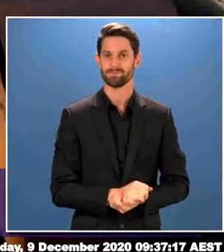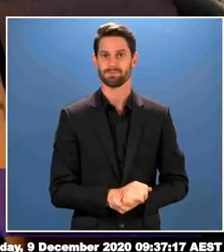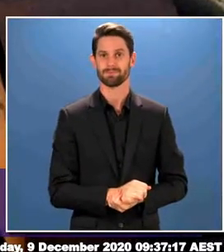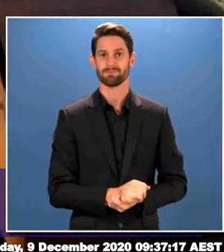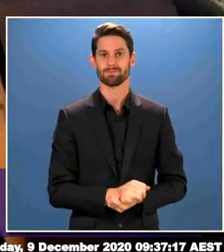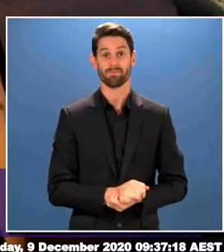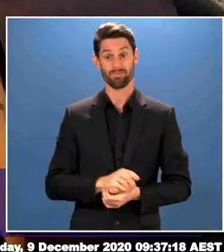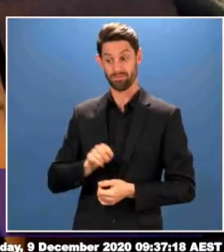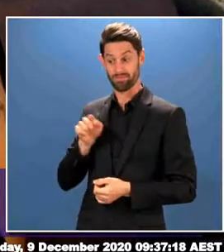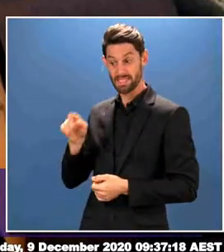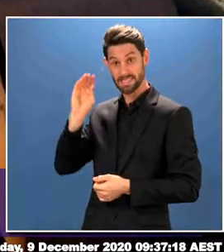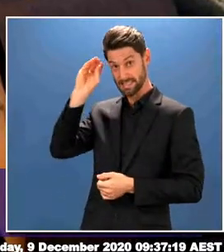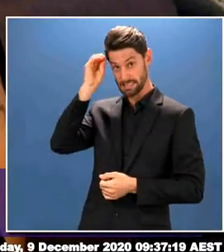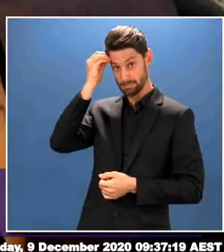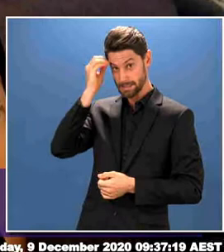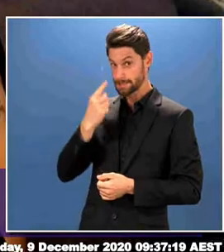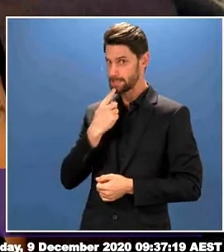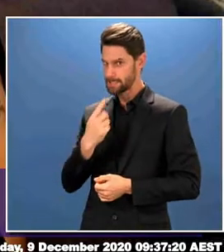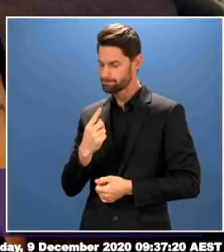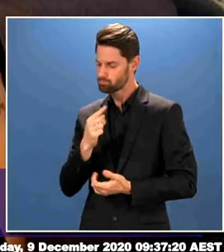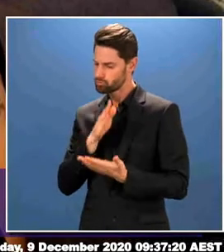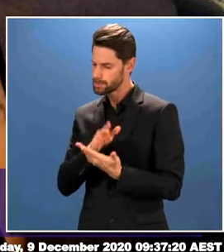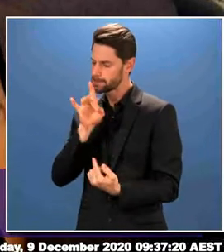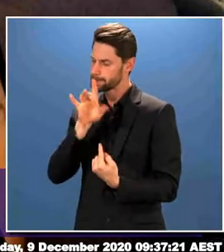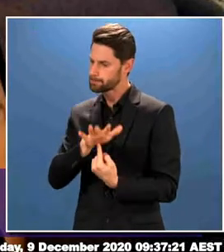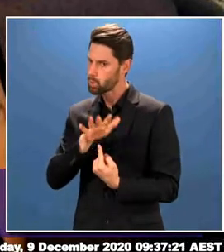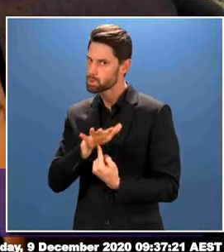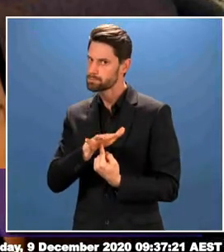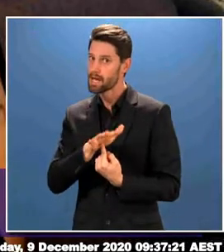Committee identified that it was important to extend the age range of